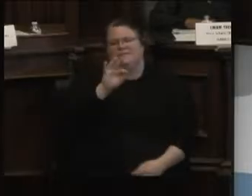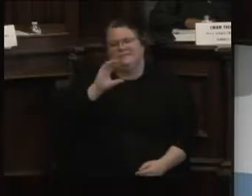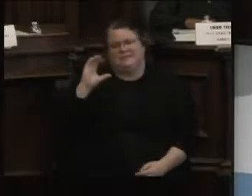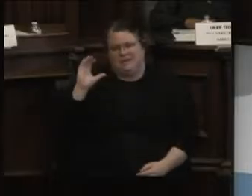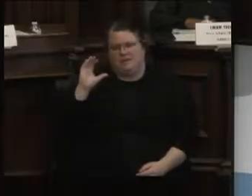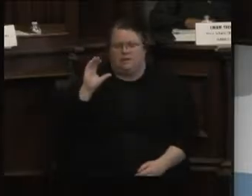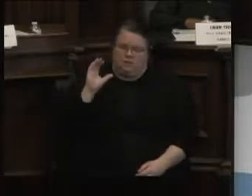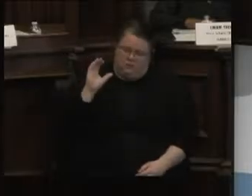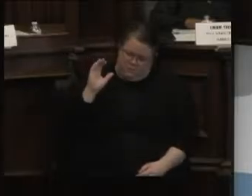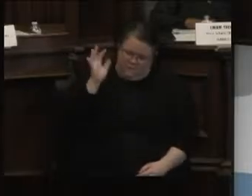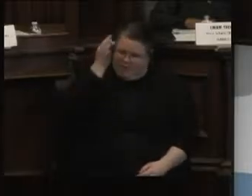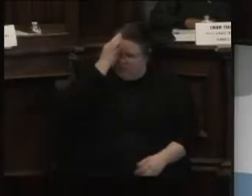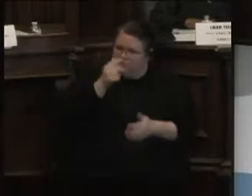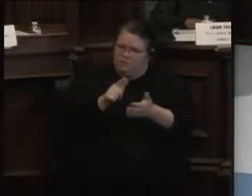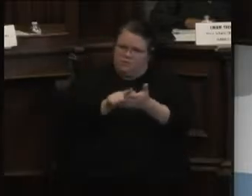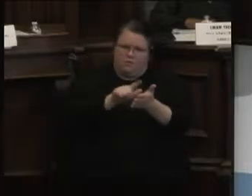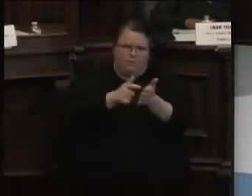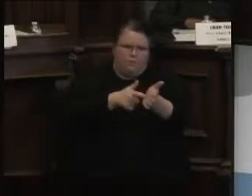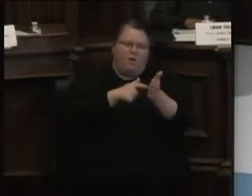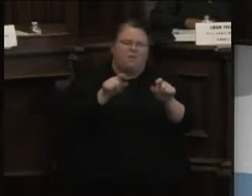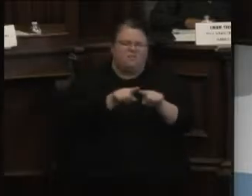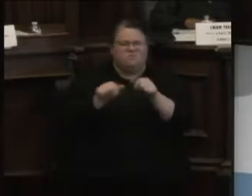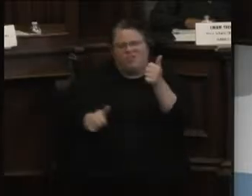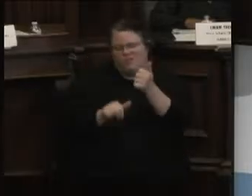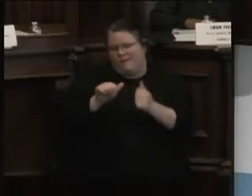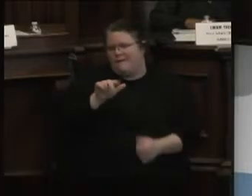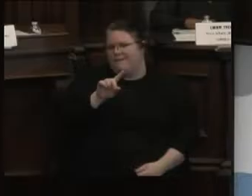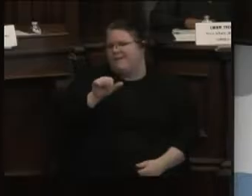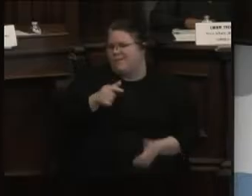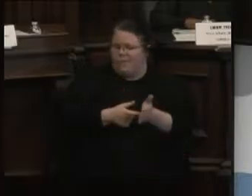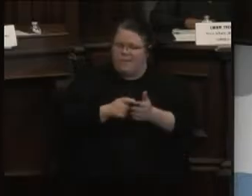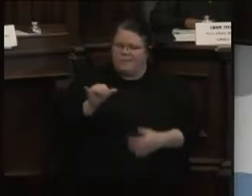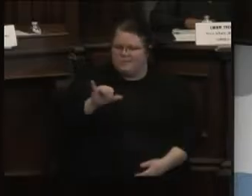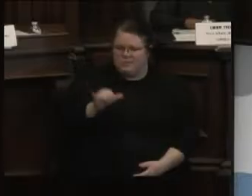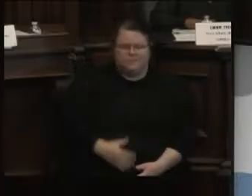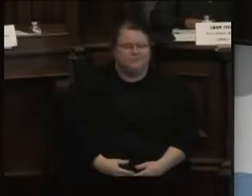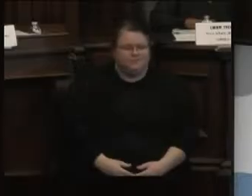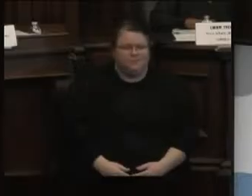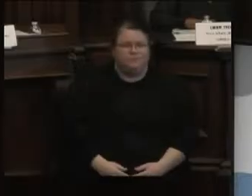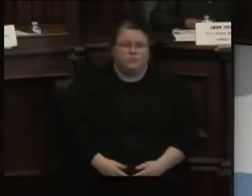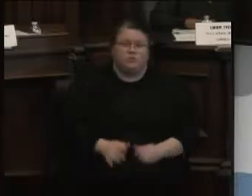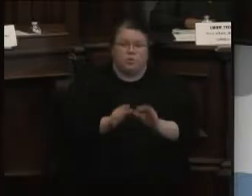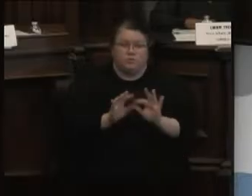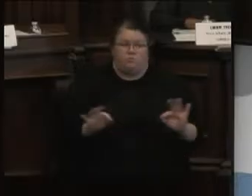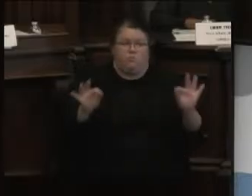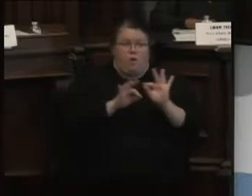is a conversation that's an FCC